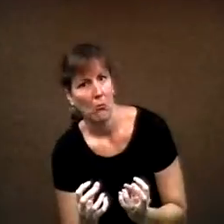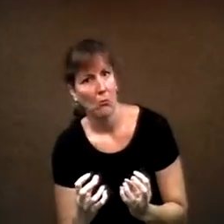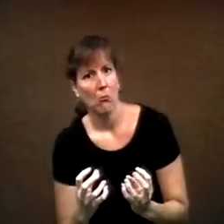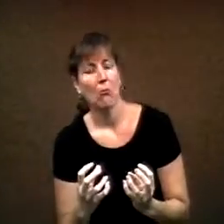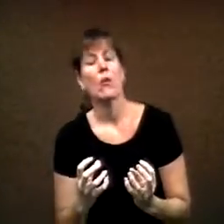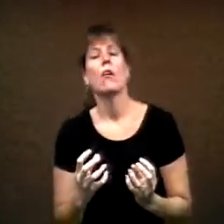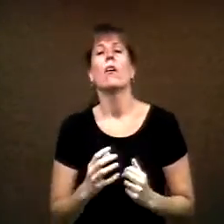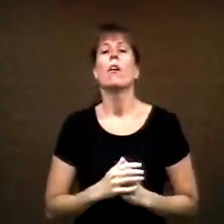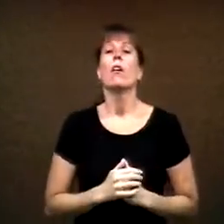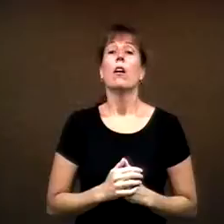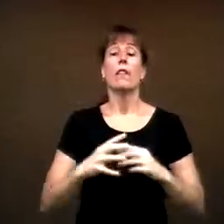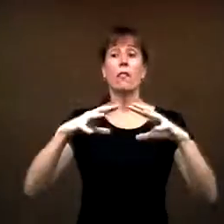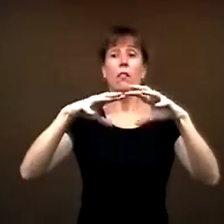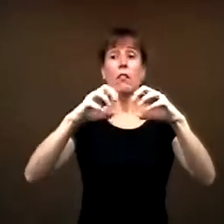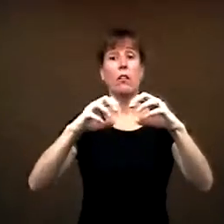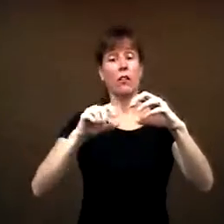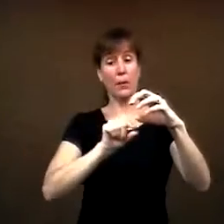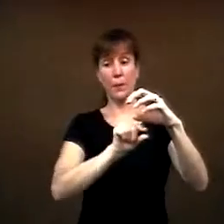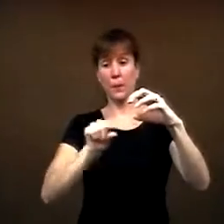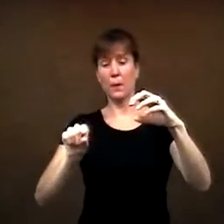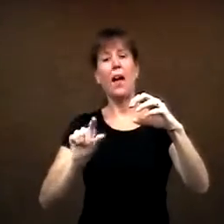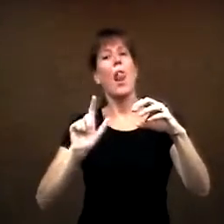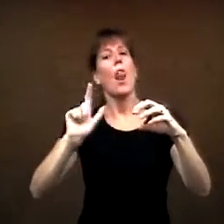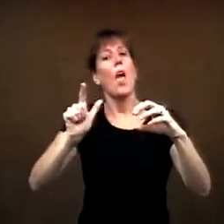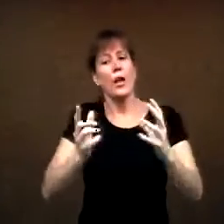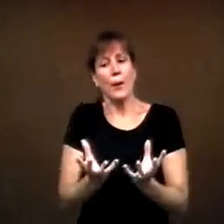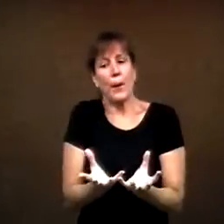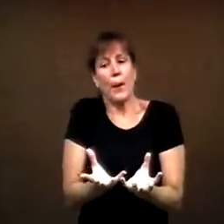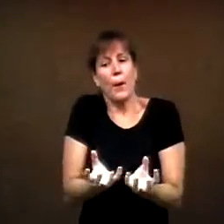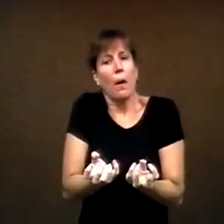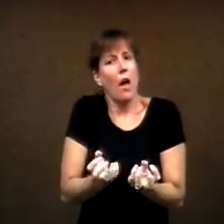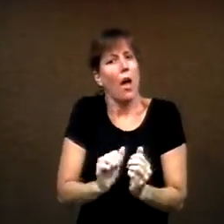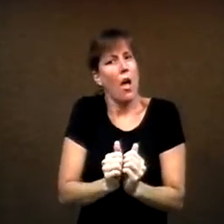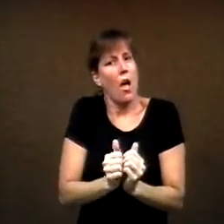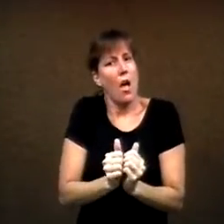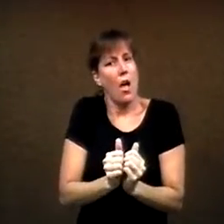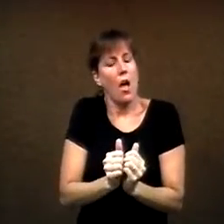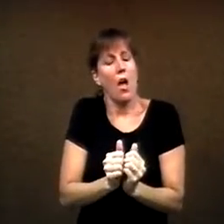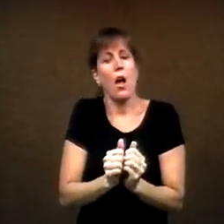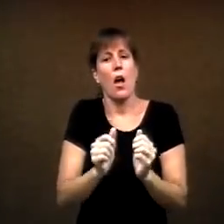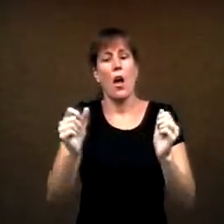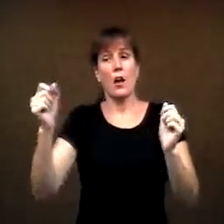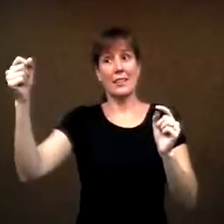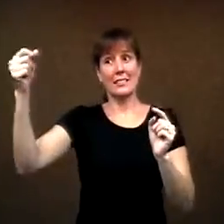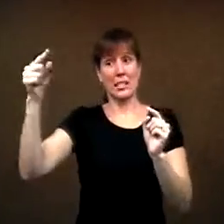the ventricles to be active, they must receive a signal, and this signal, will ultimately come, by way